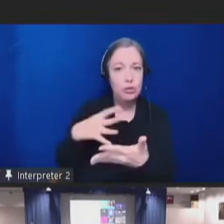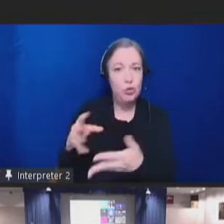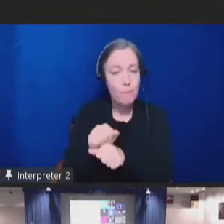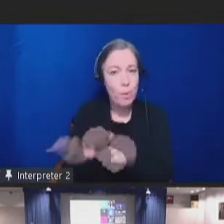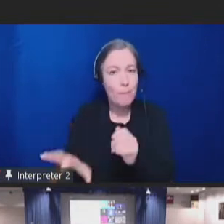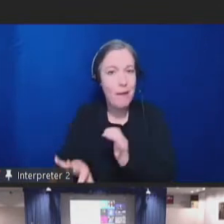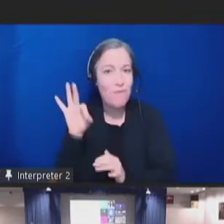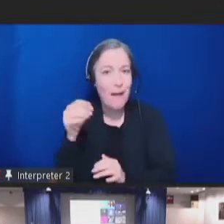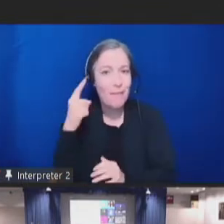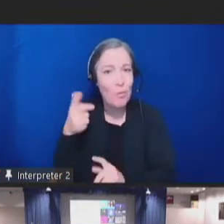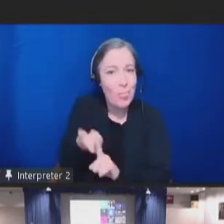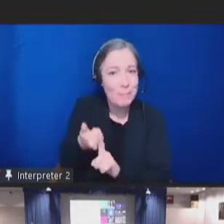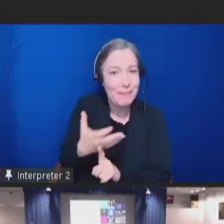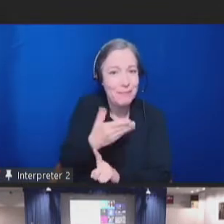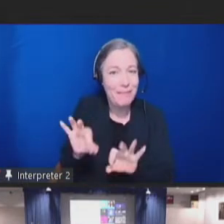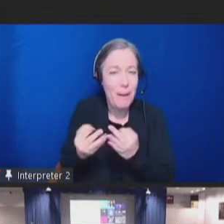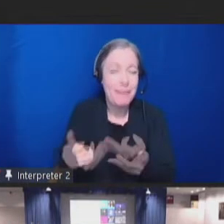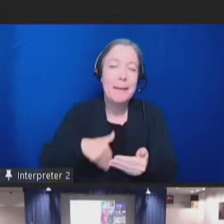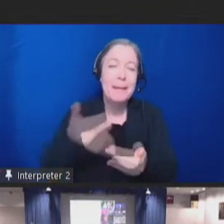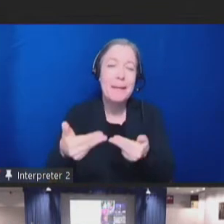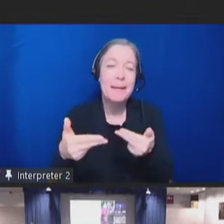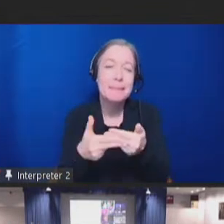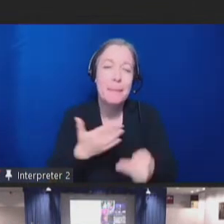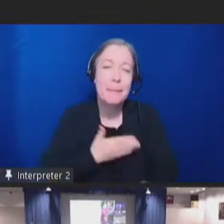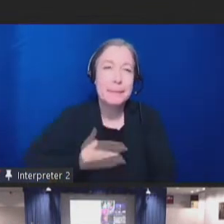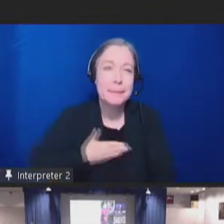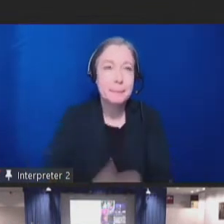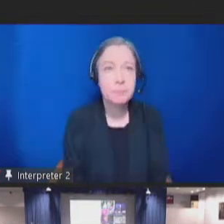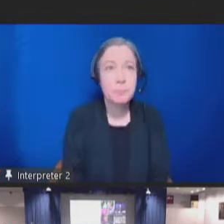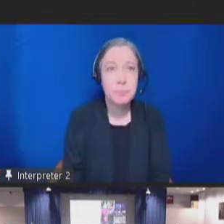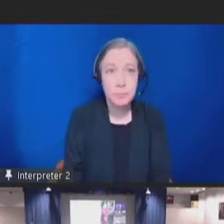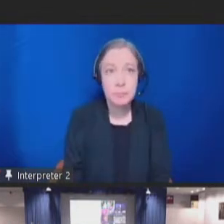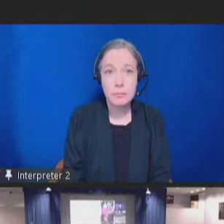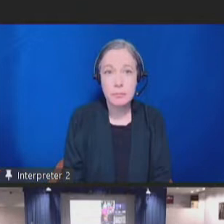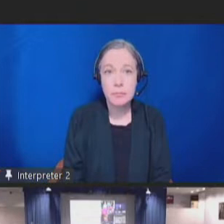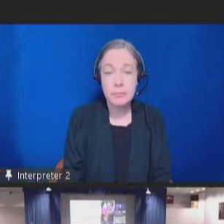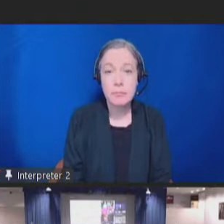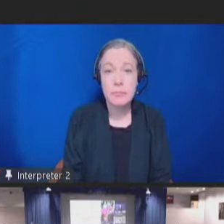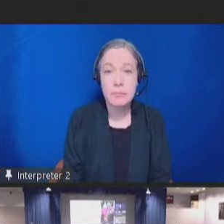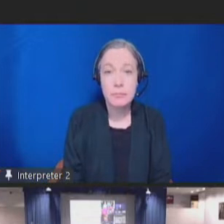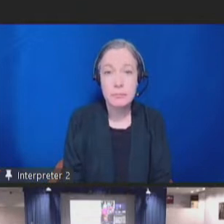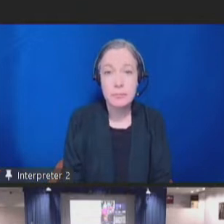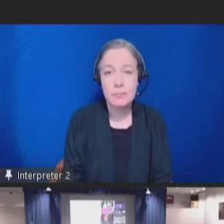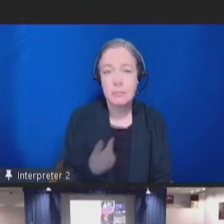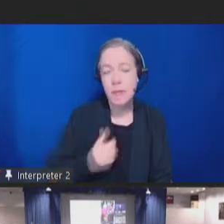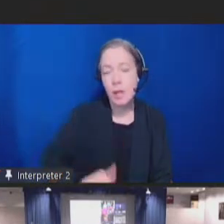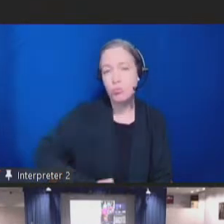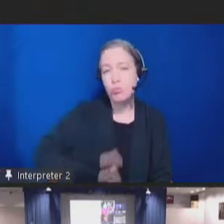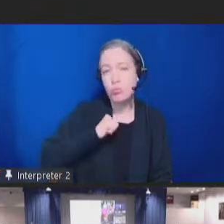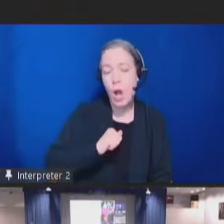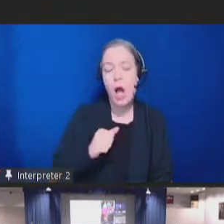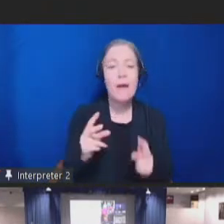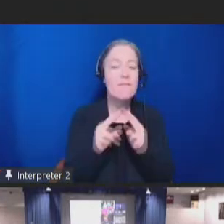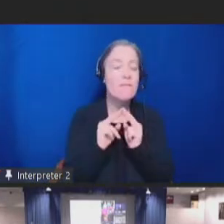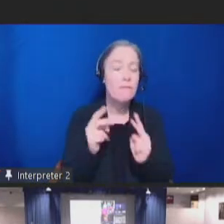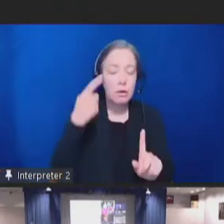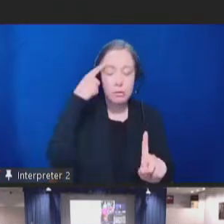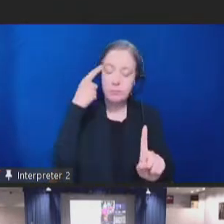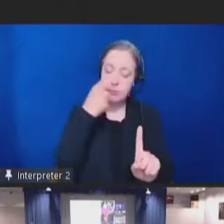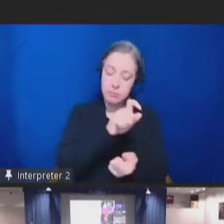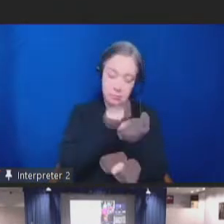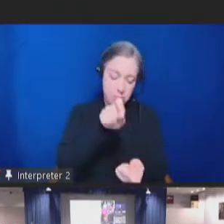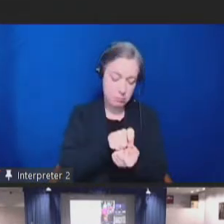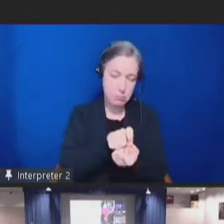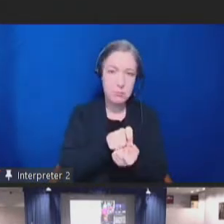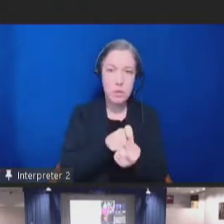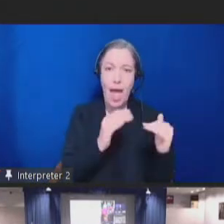Next slide, please. I'm really proud of the very intentional equity work that was done as a part